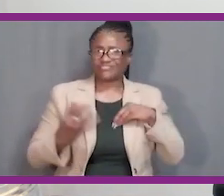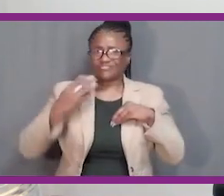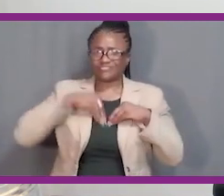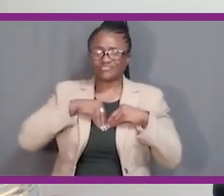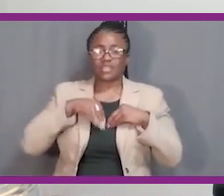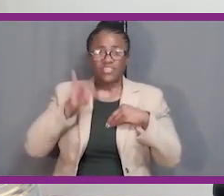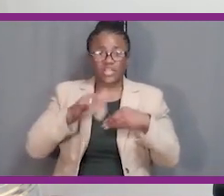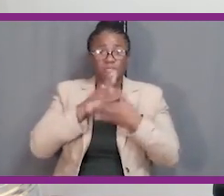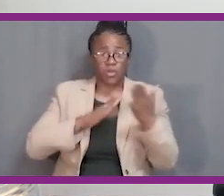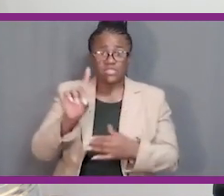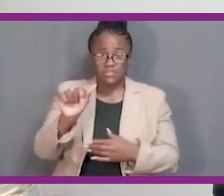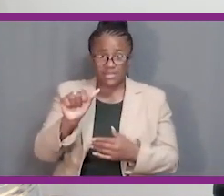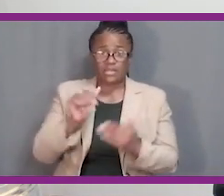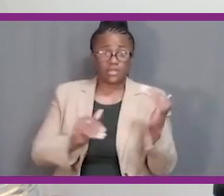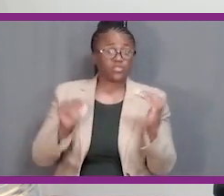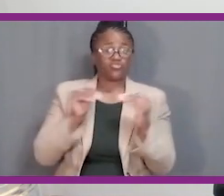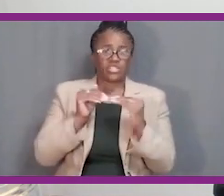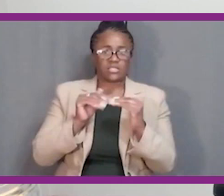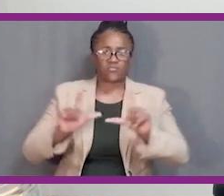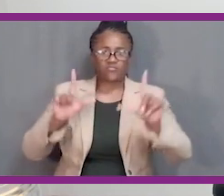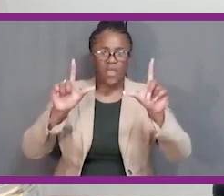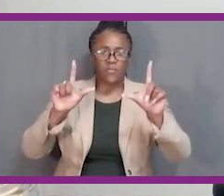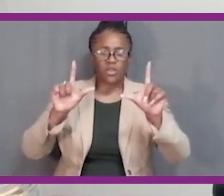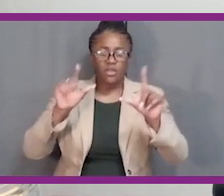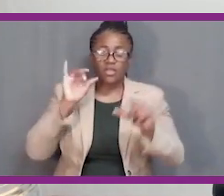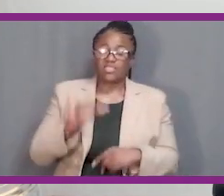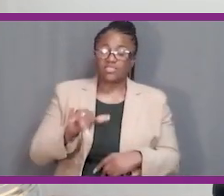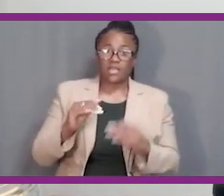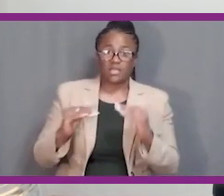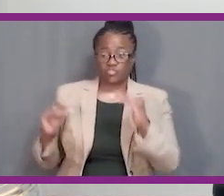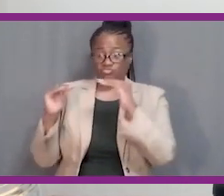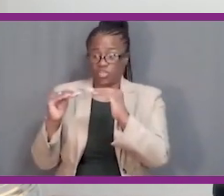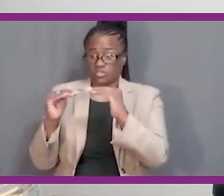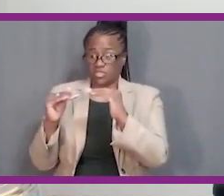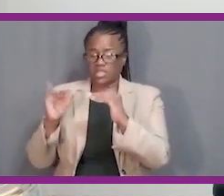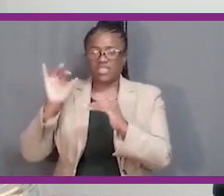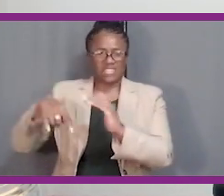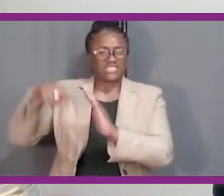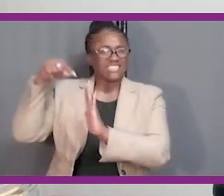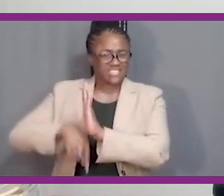they go much deeper than rights frameworks do. And the whole point of justice frameworks is to